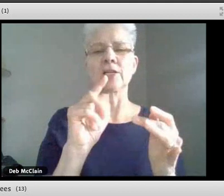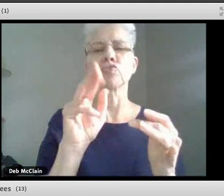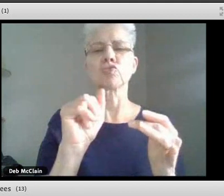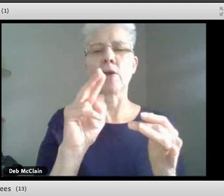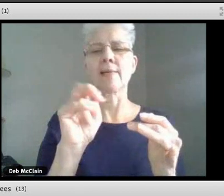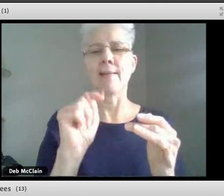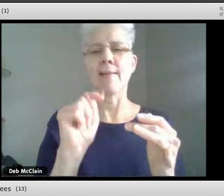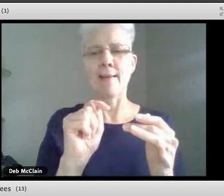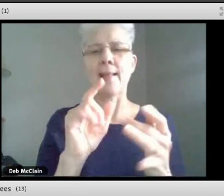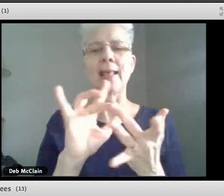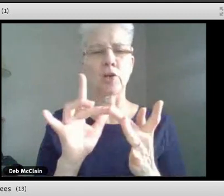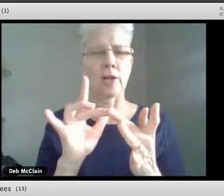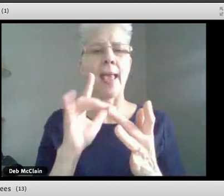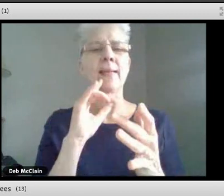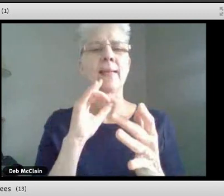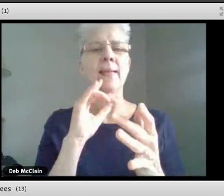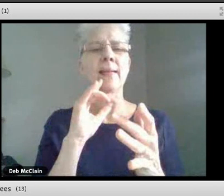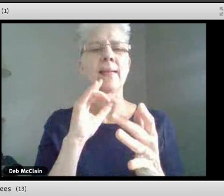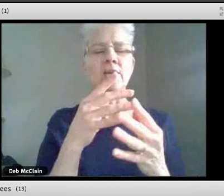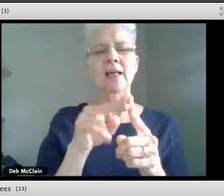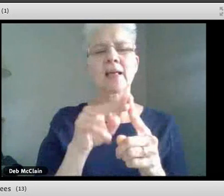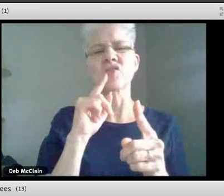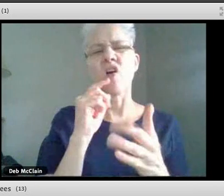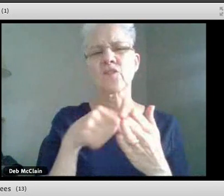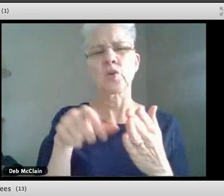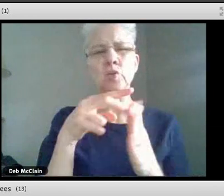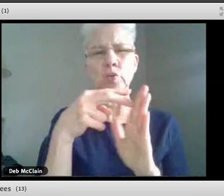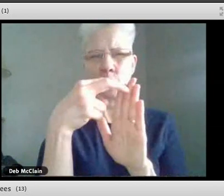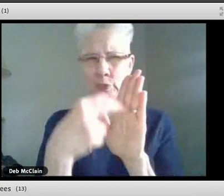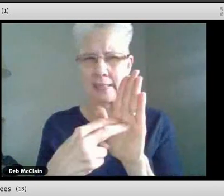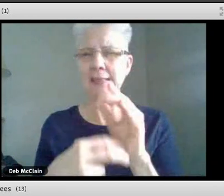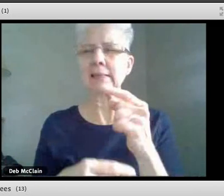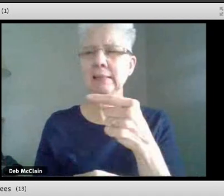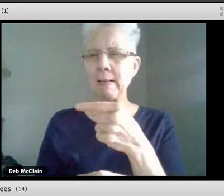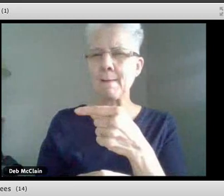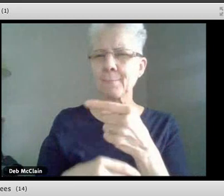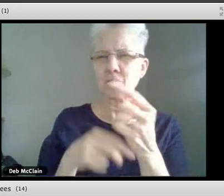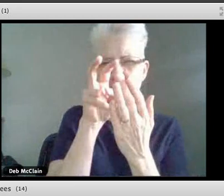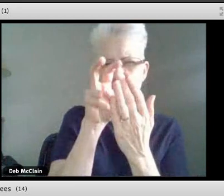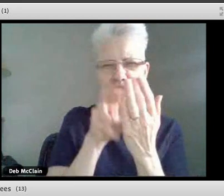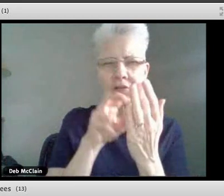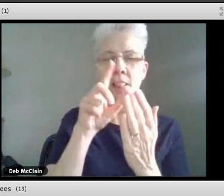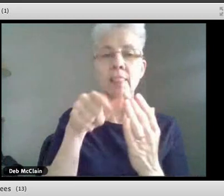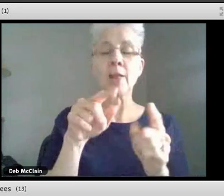So this is going to be hard for you to read, but you can come back and look at it. This is just Section 508.